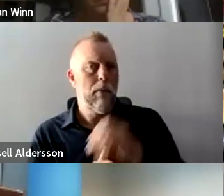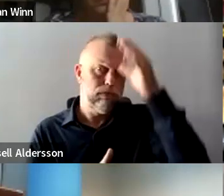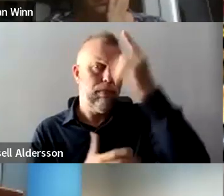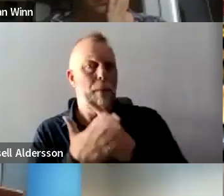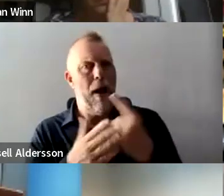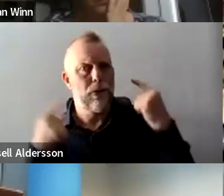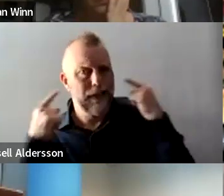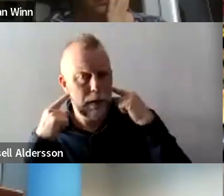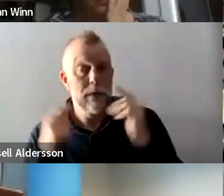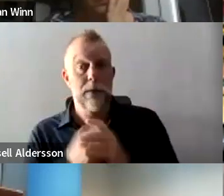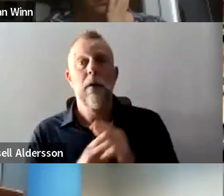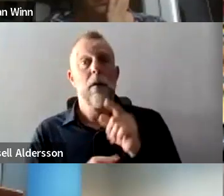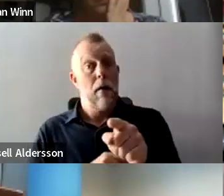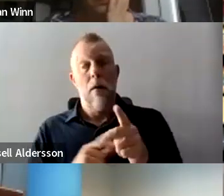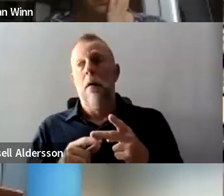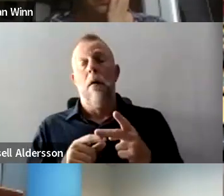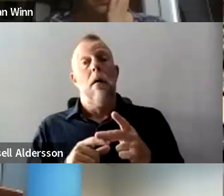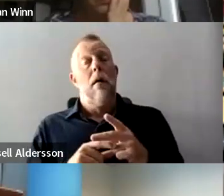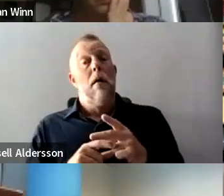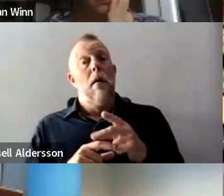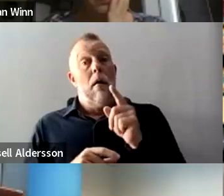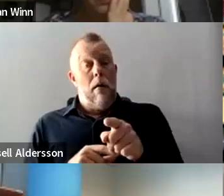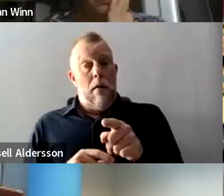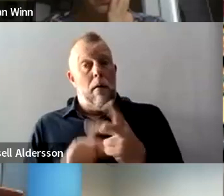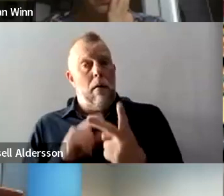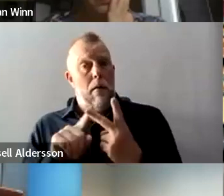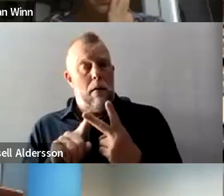Aetiology and types of Deafness by Emily Brook, with key contributions